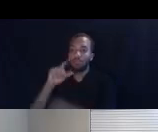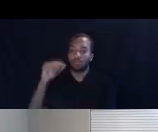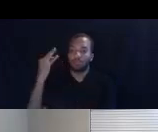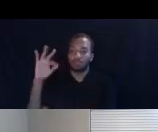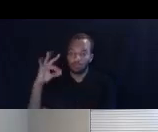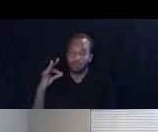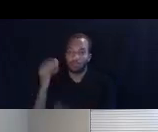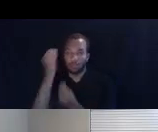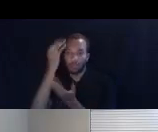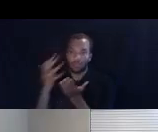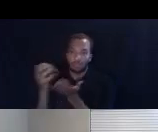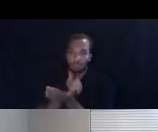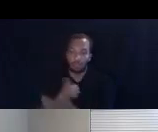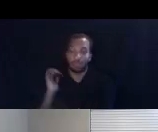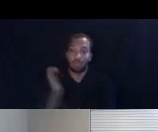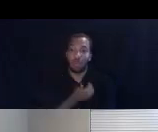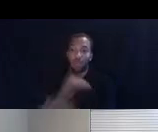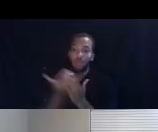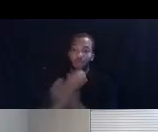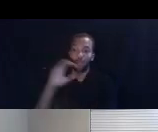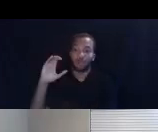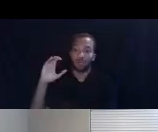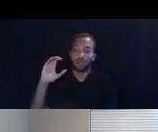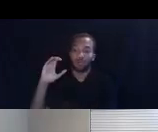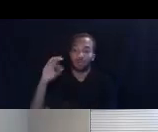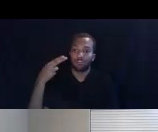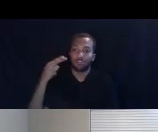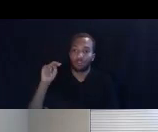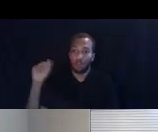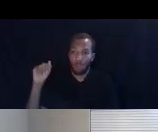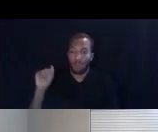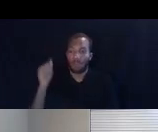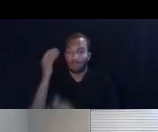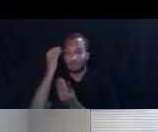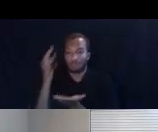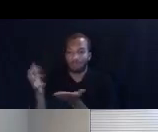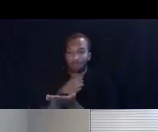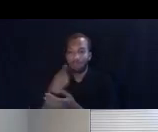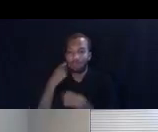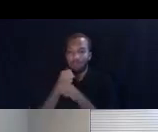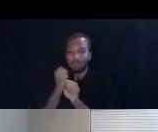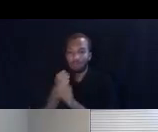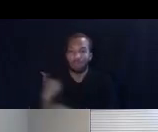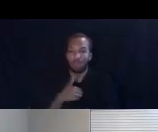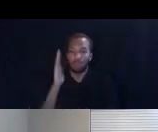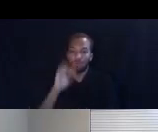and then our new CHNA, as you mentioned, just got produced. And so we're gonna be working with our community benefit advisory committee